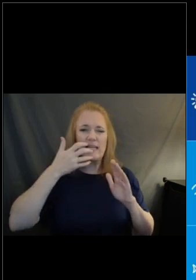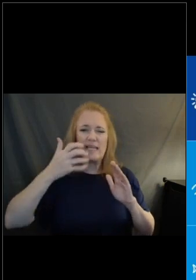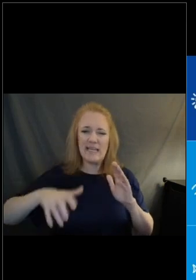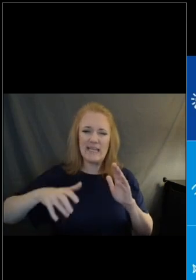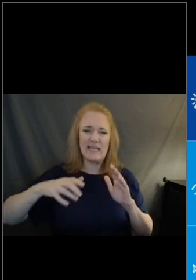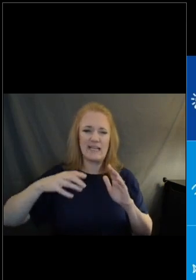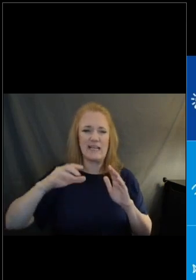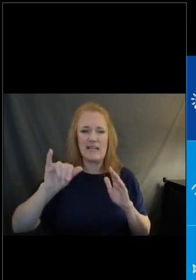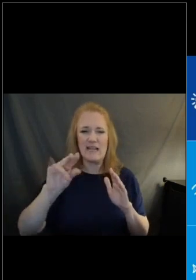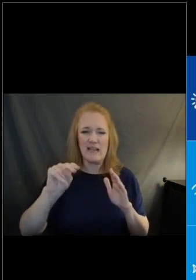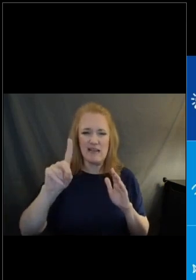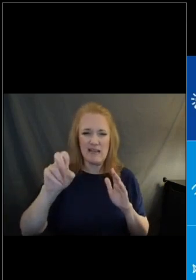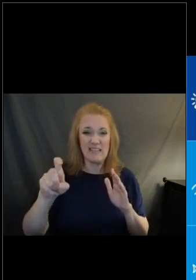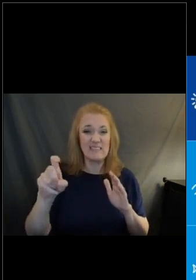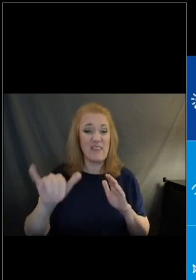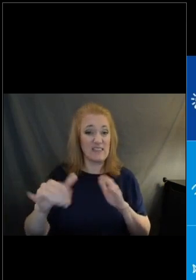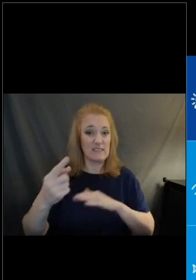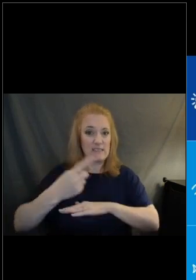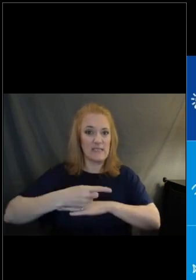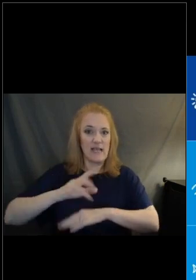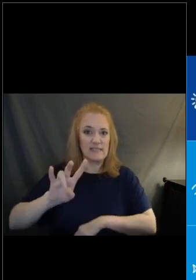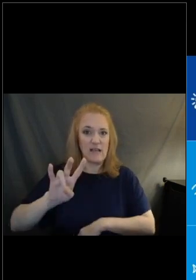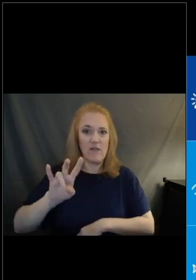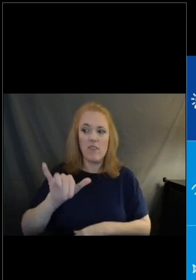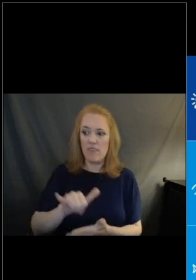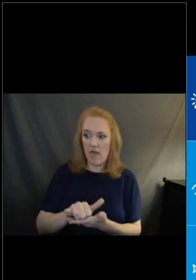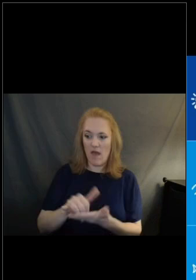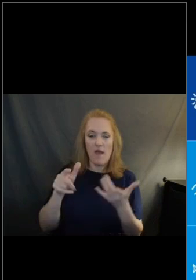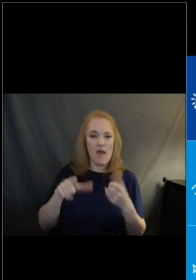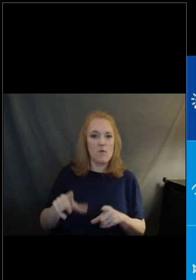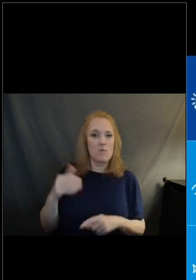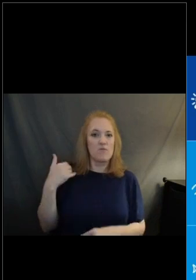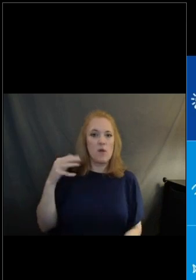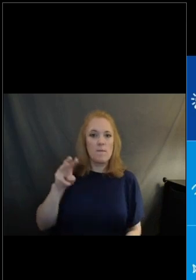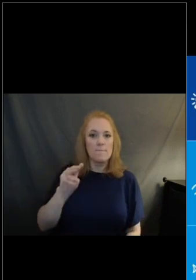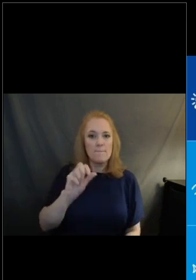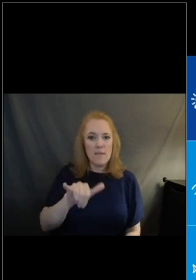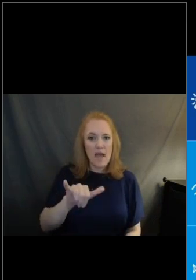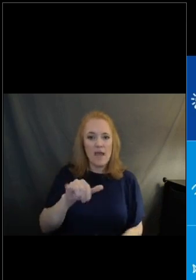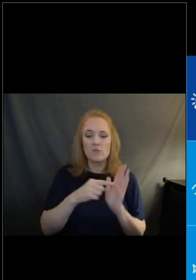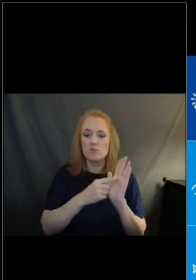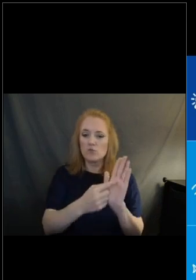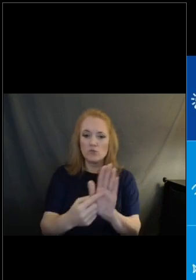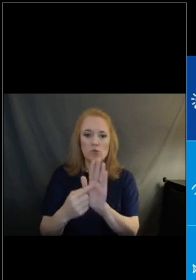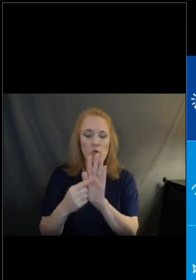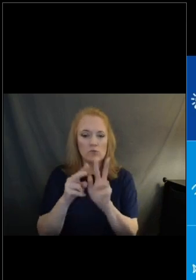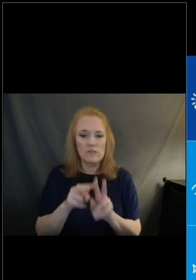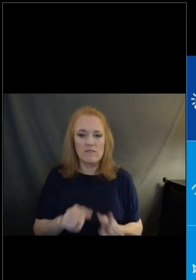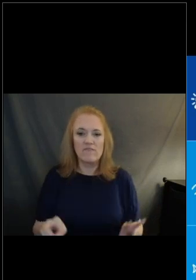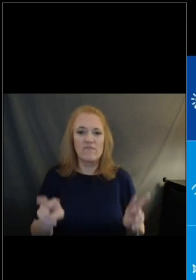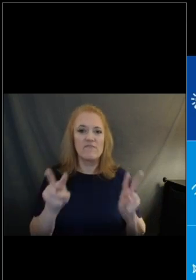this forecast was valid in early May and showing heat index values across the Rio Grand,